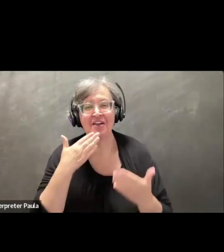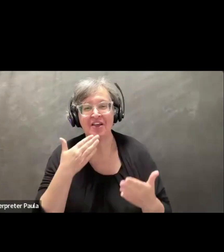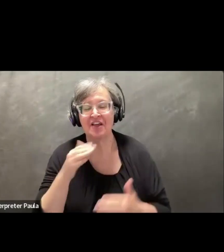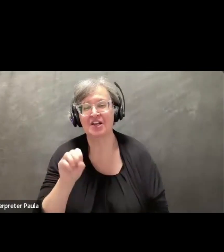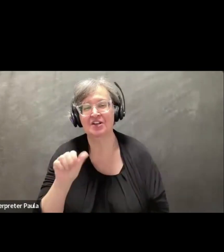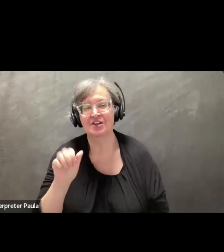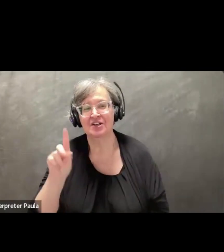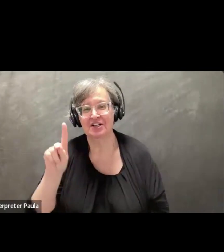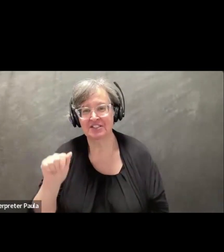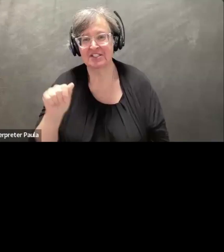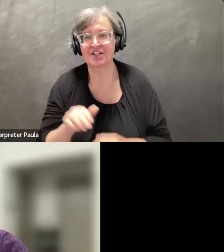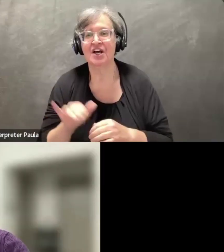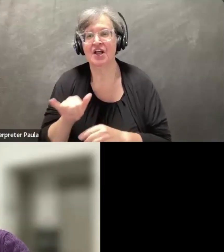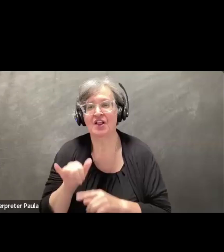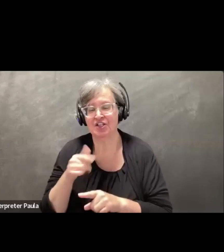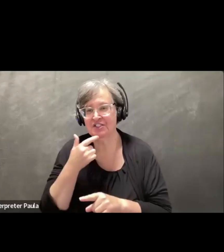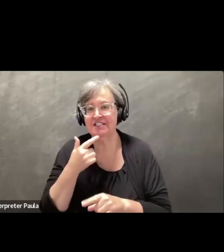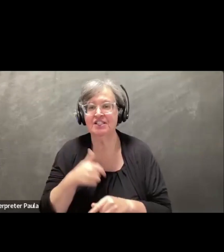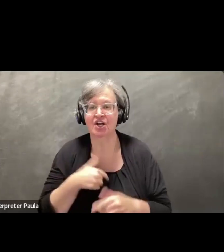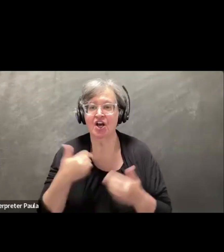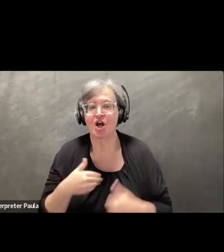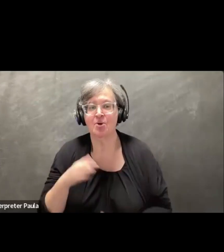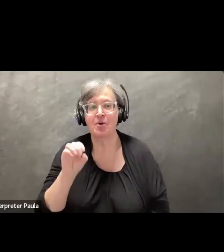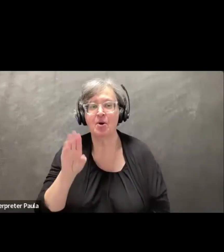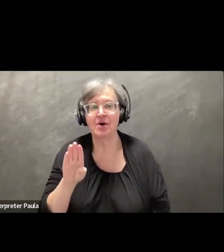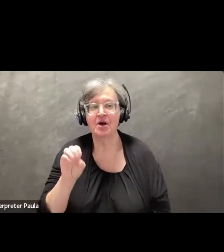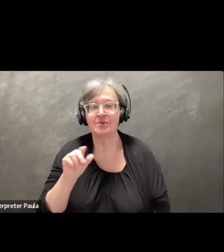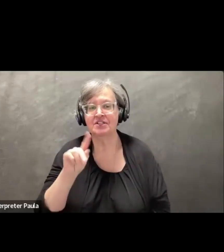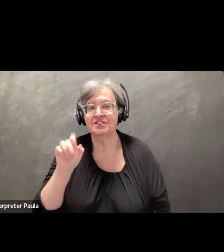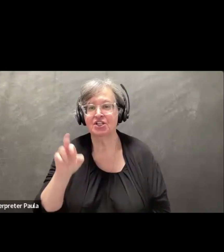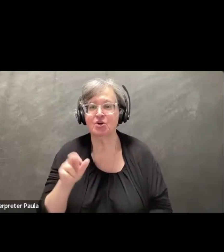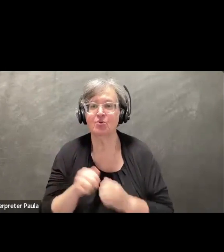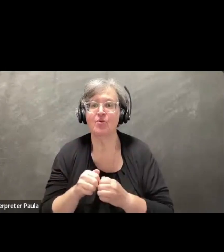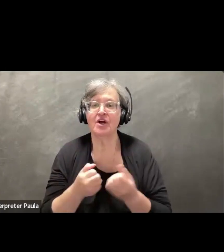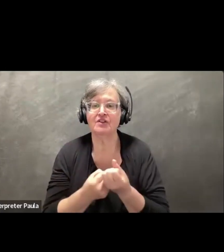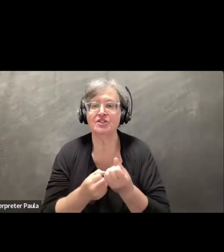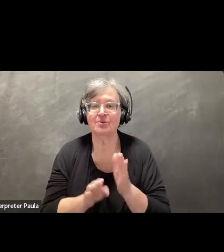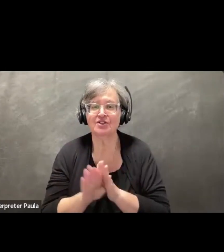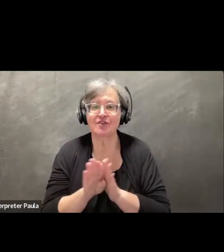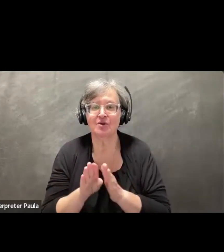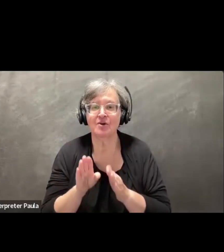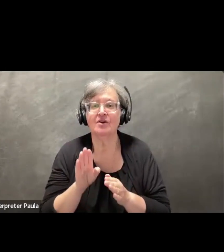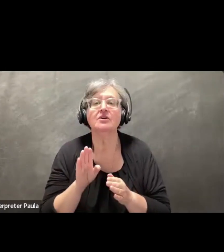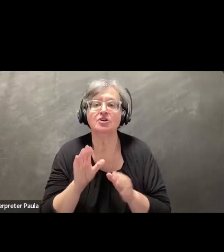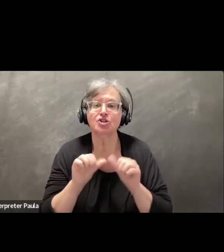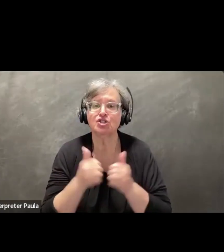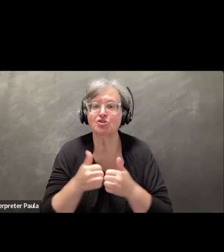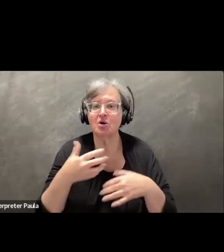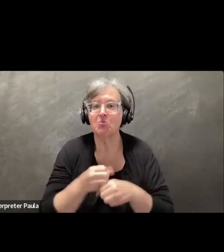And as Saska said, my name is Bob Sattler. I'm with Support Development Associates, also known as SDA, and I've been with